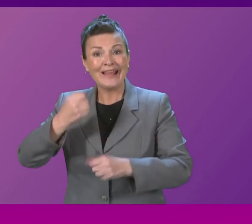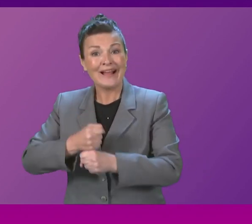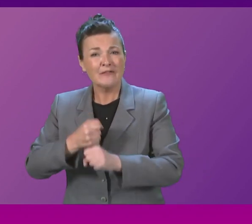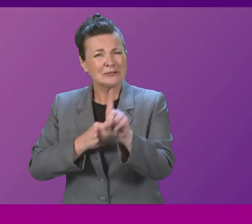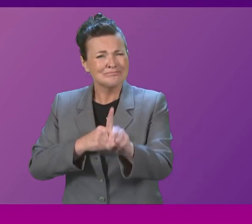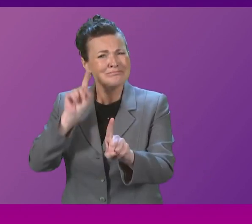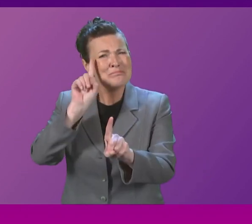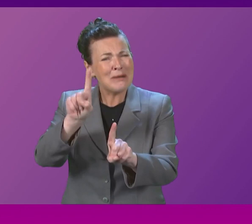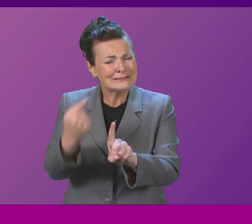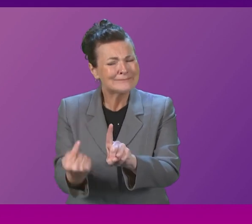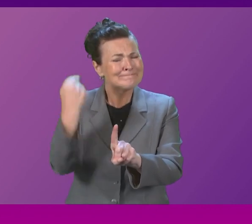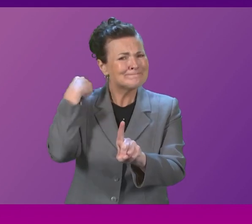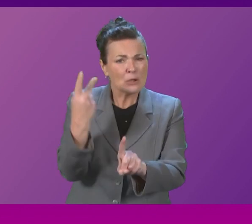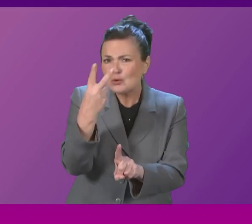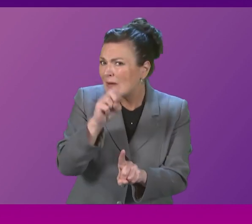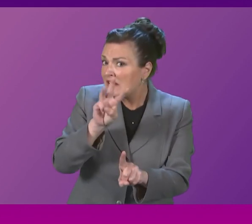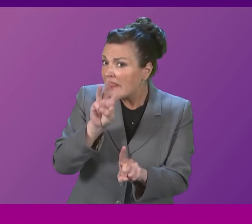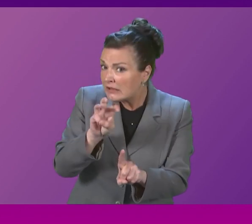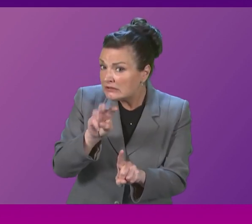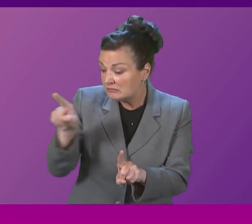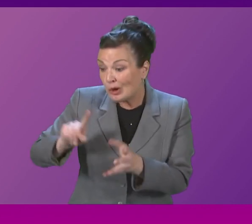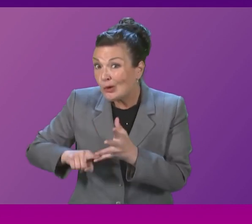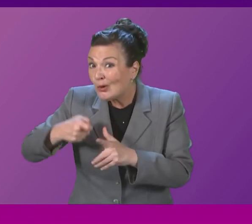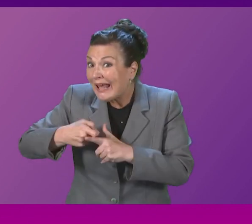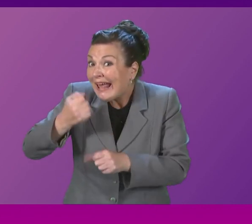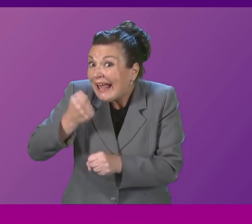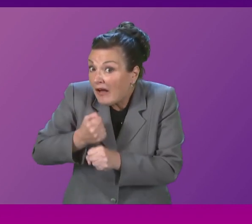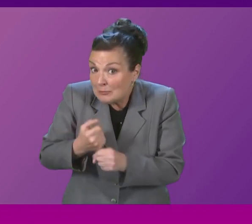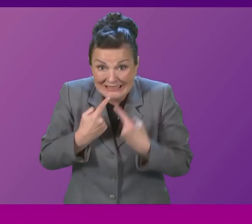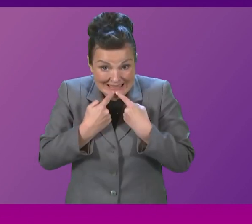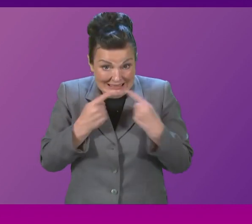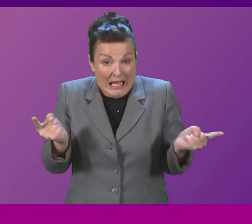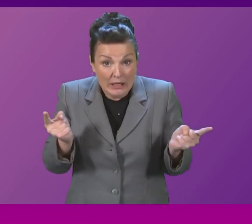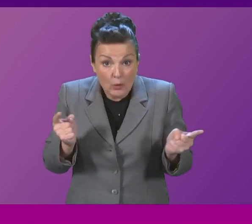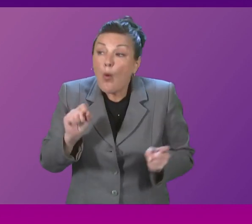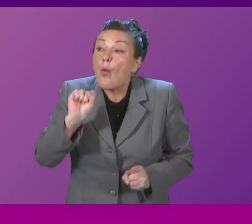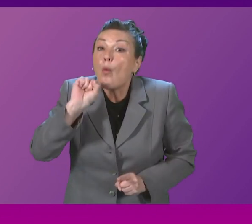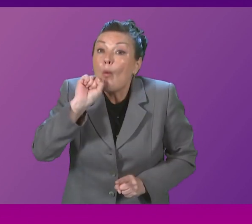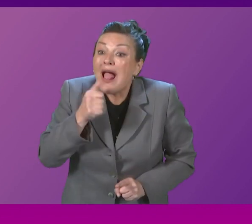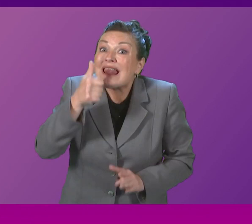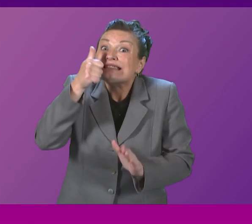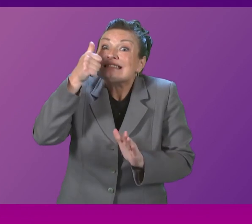in 2013, the UK Government said that the first of those vessels would come into service around